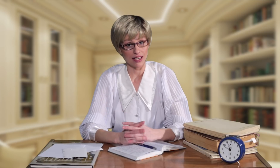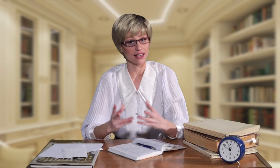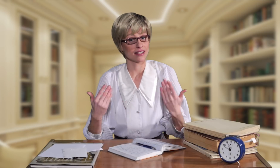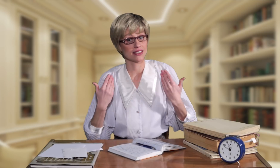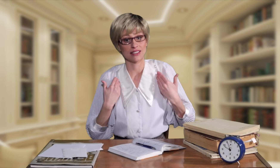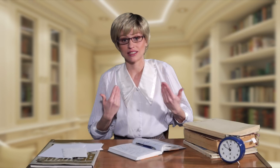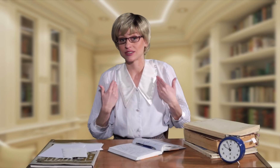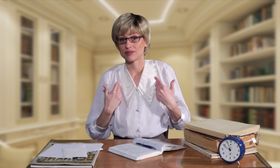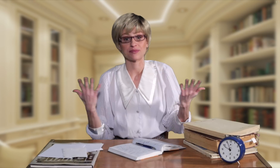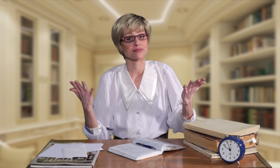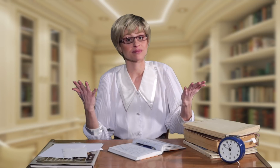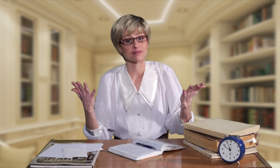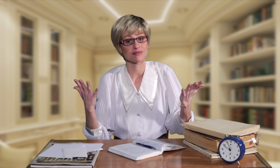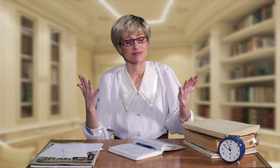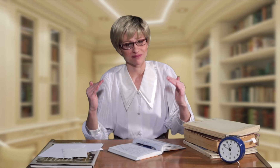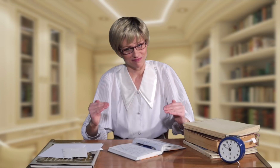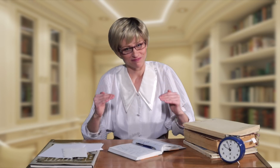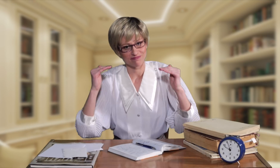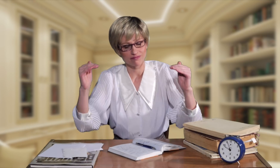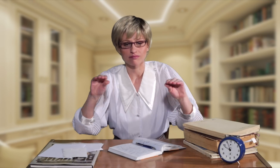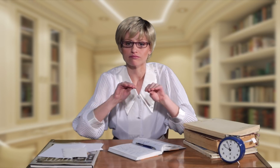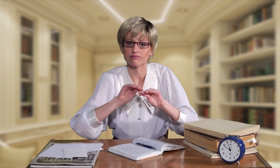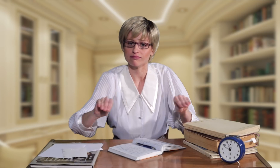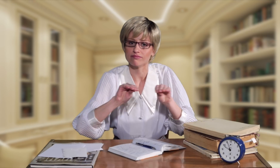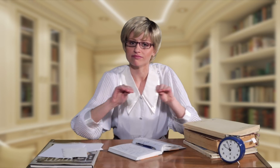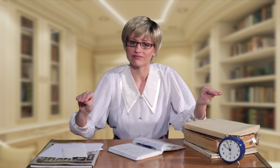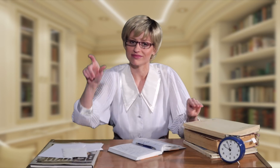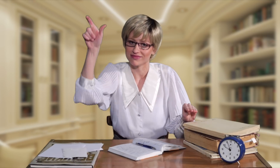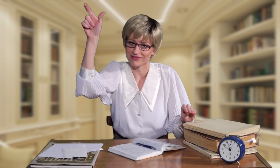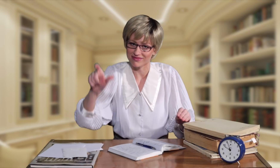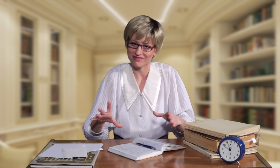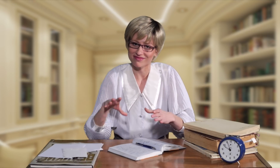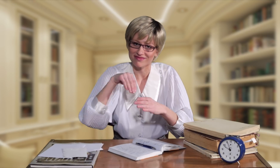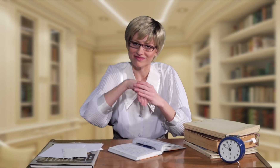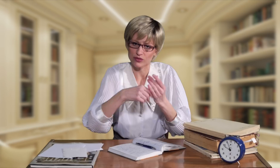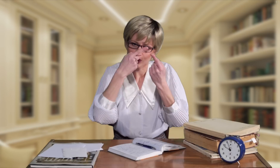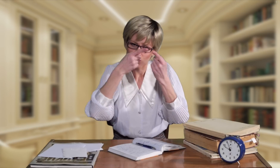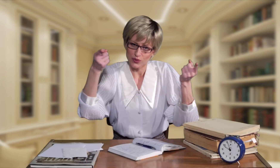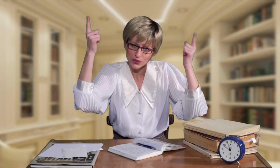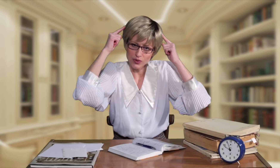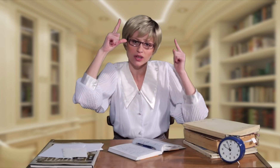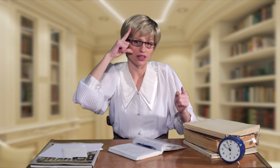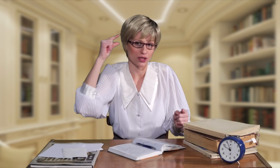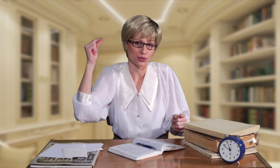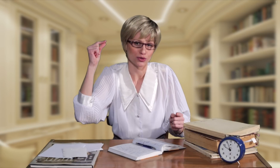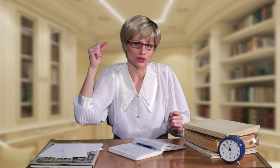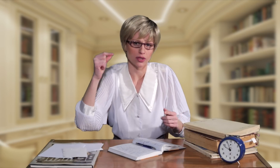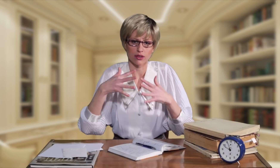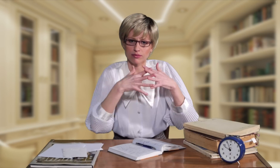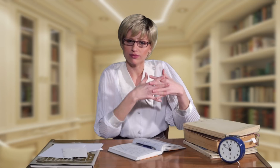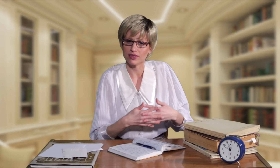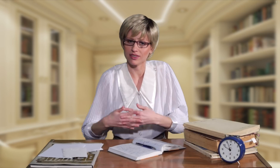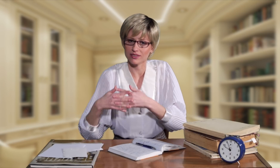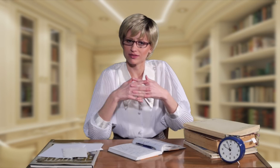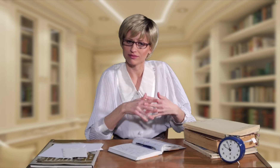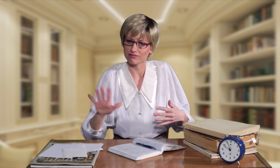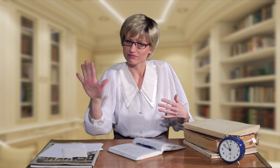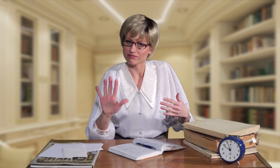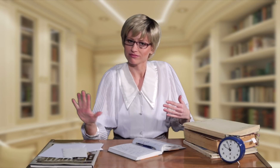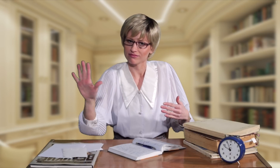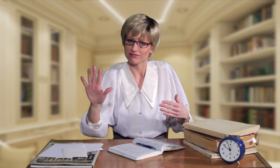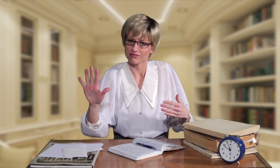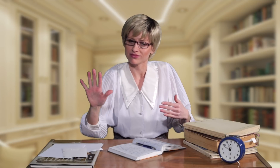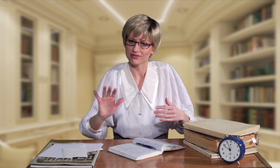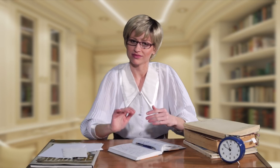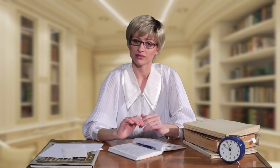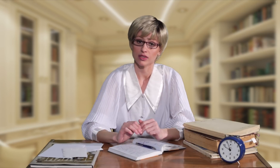I was a professor at Gallaudet University, in the United States.